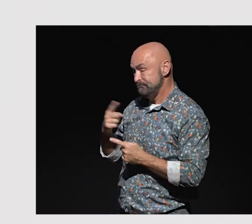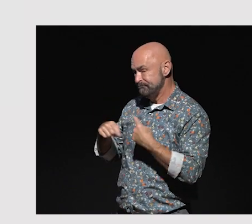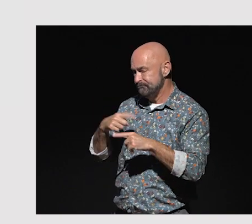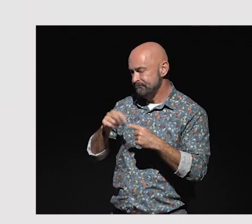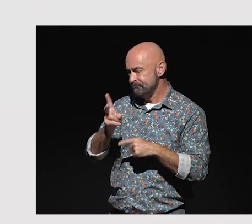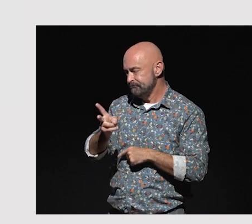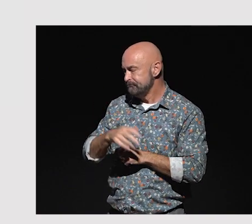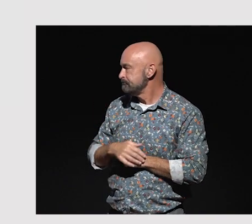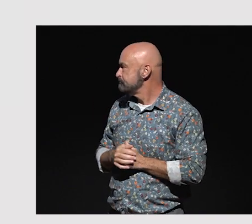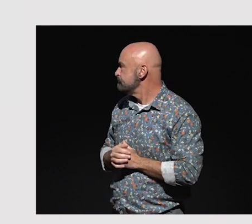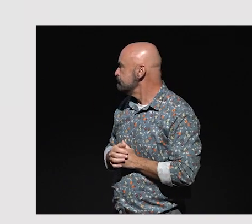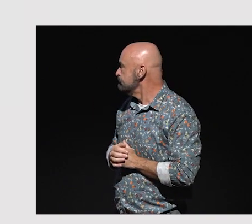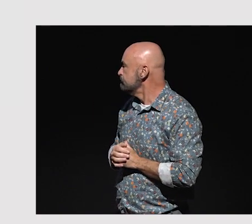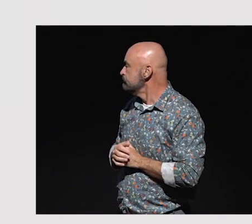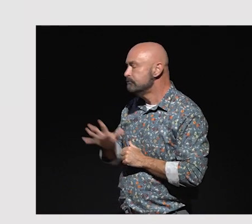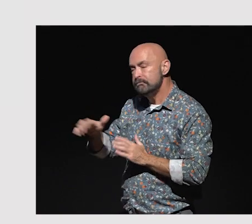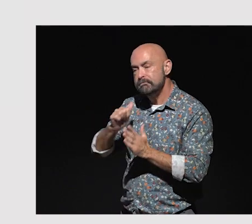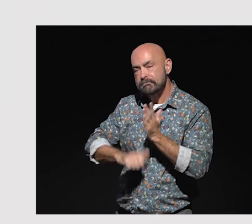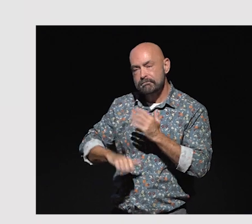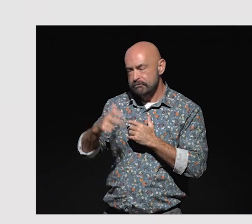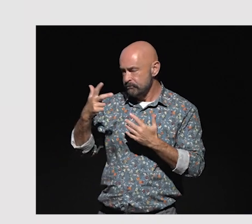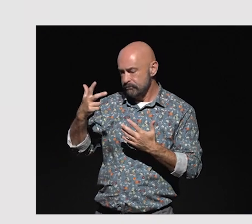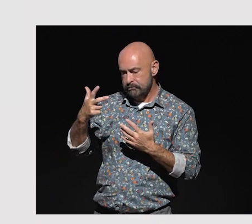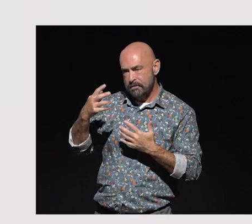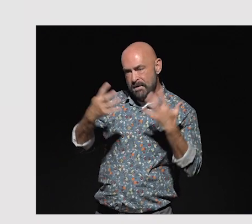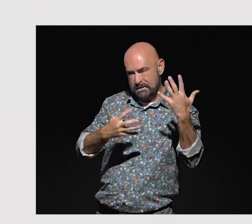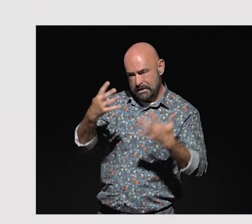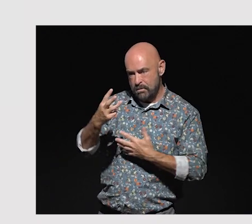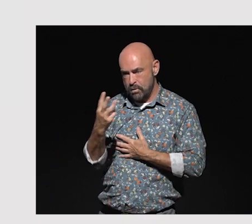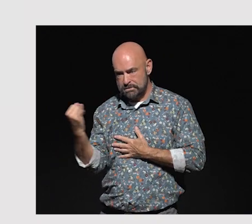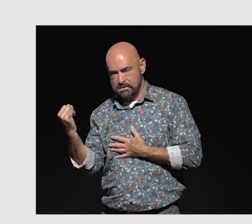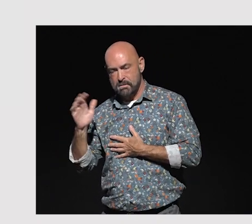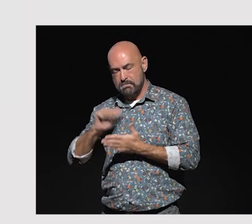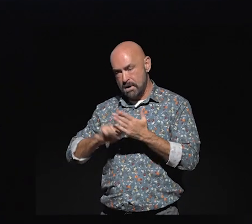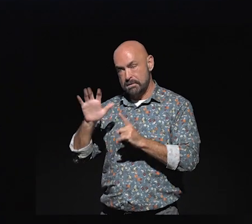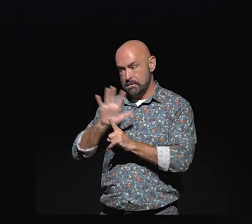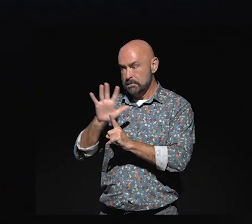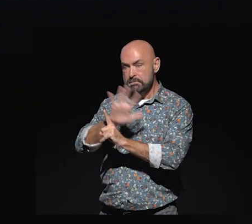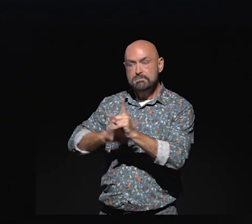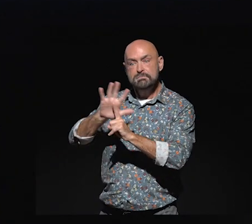When the picture is acquired in 1936 by the National Gallery